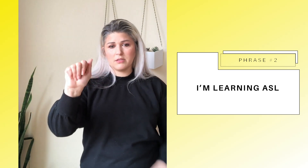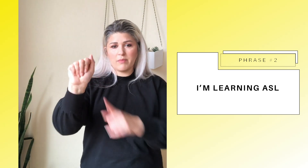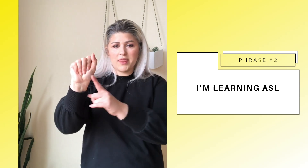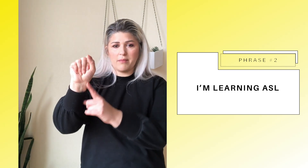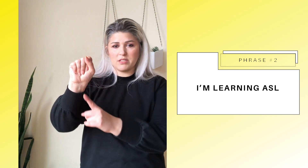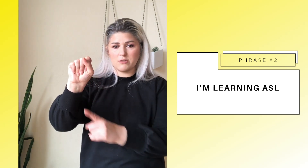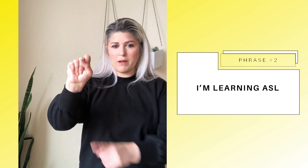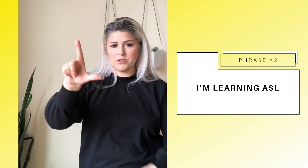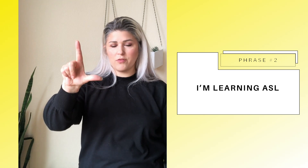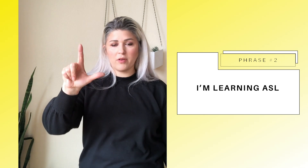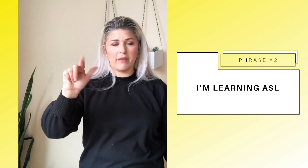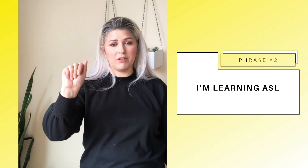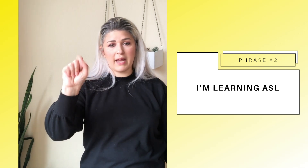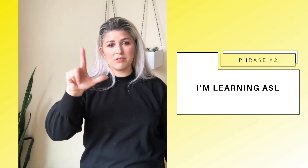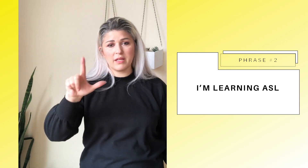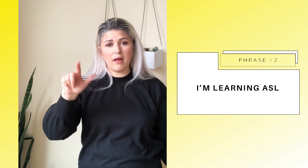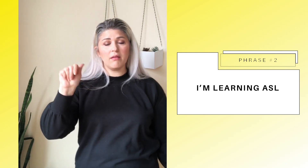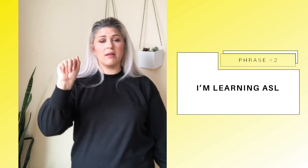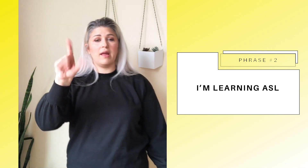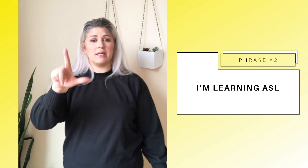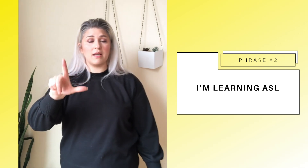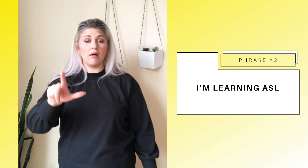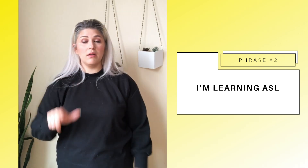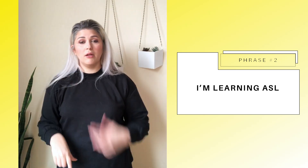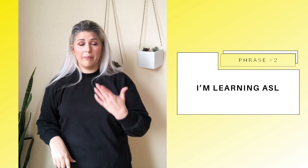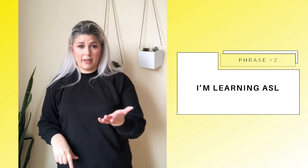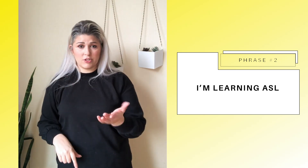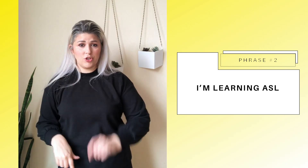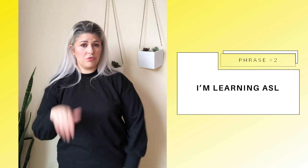So my thumb swipes over and I flick out to the L, ESL, but as new,